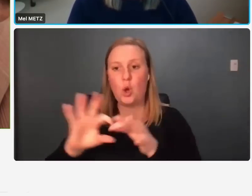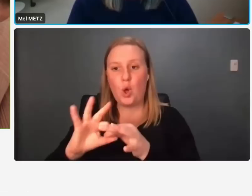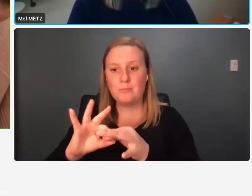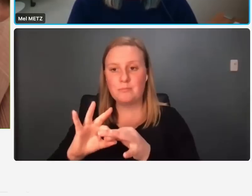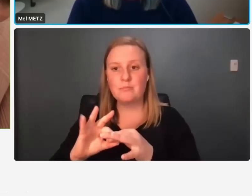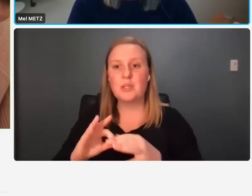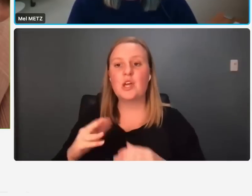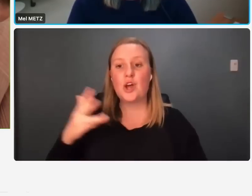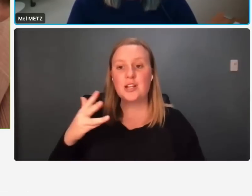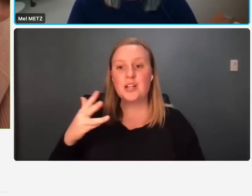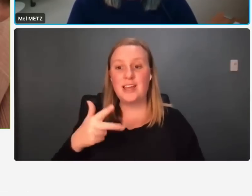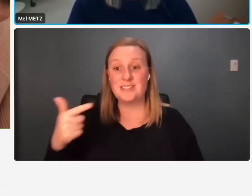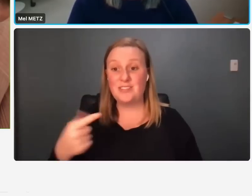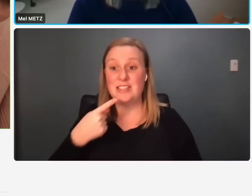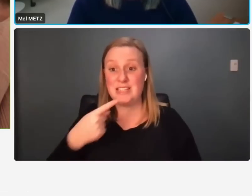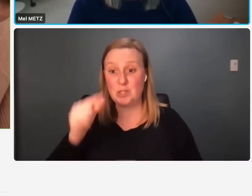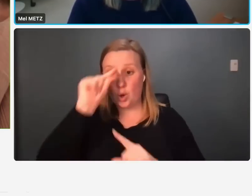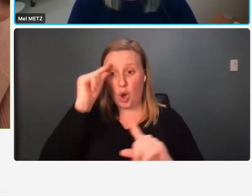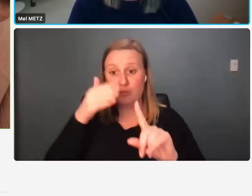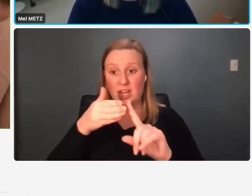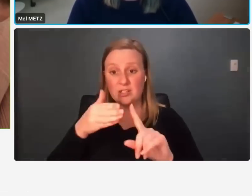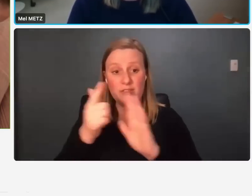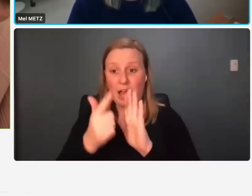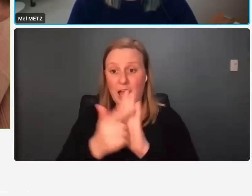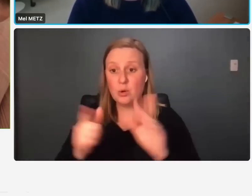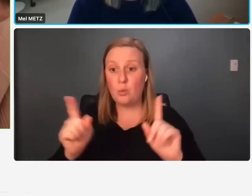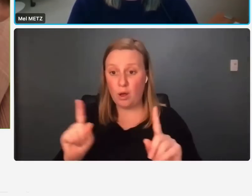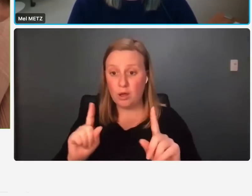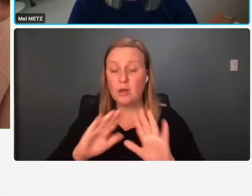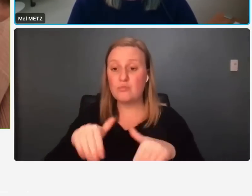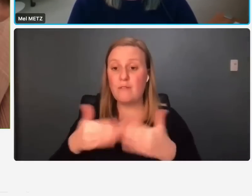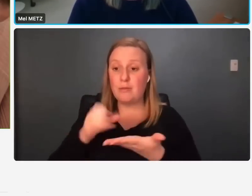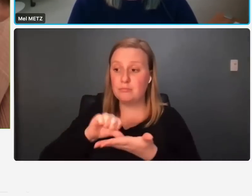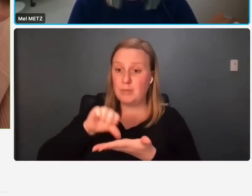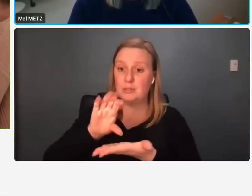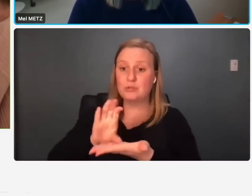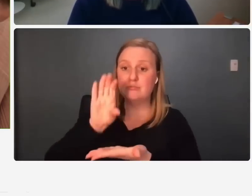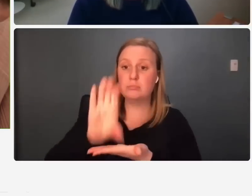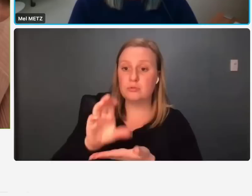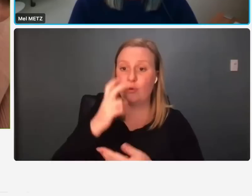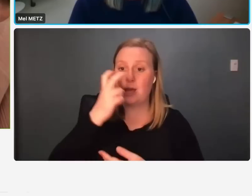with 'The objects of this Act are as follows - to provide for funding of aged care'.